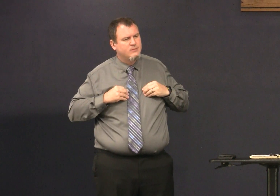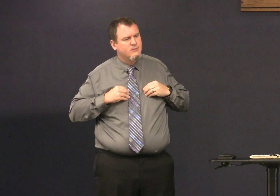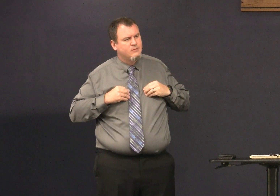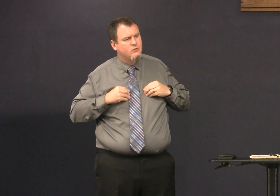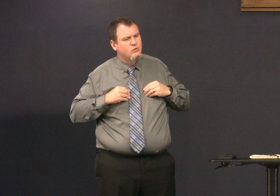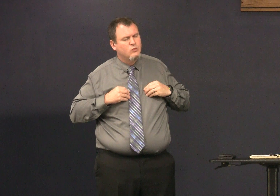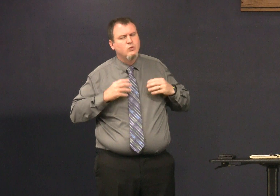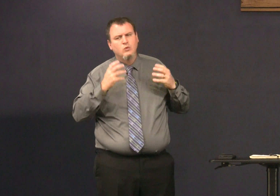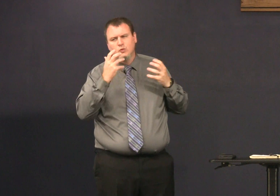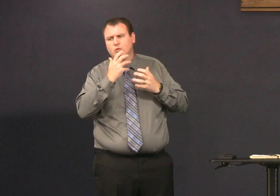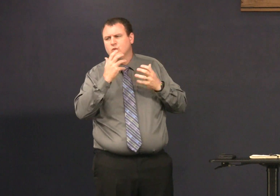and he accepts that